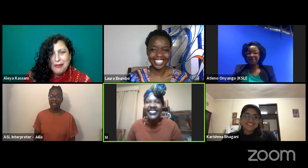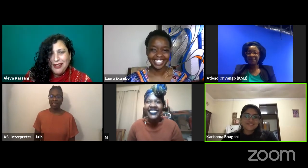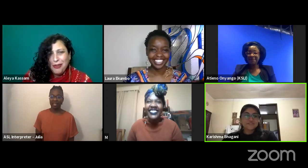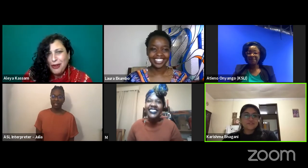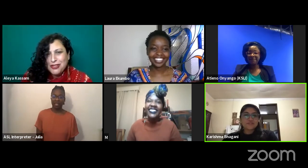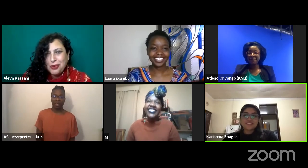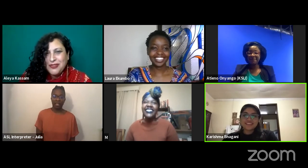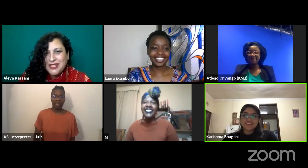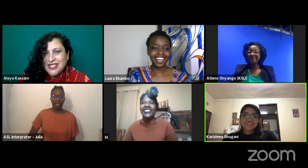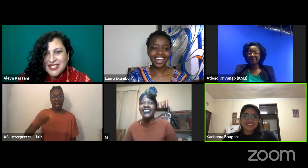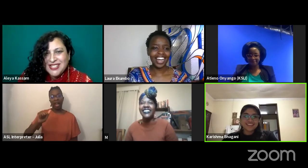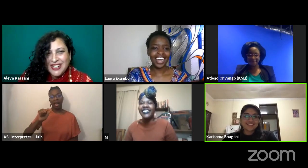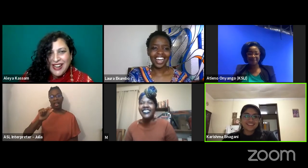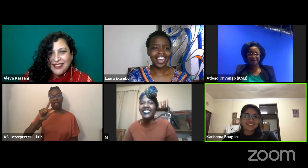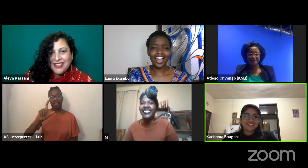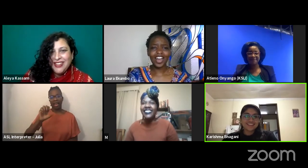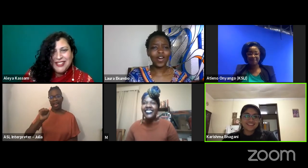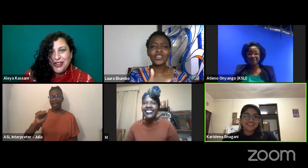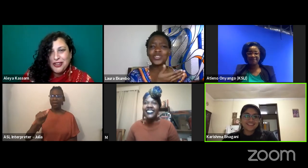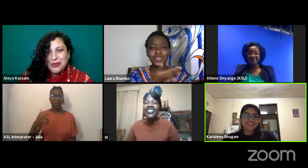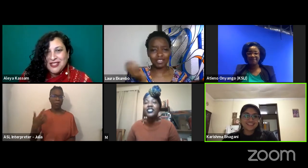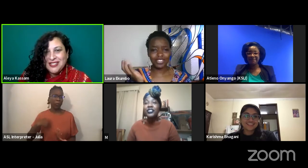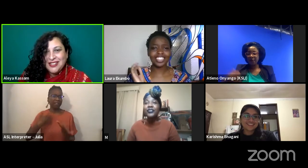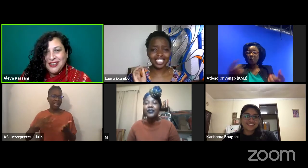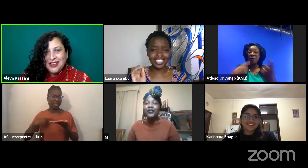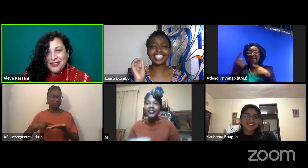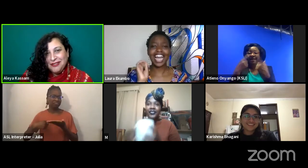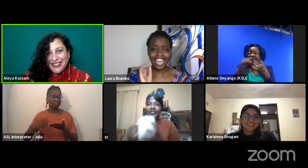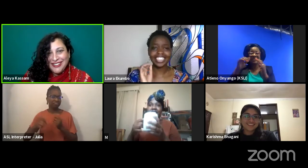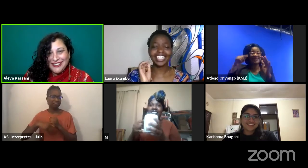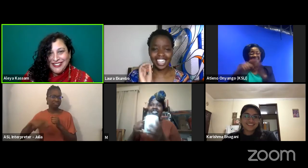I mean but we've also discussed this at length. It's not, (mumbles)